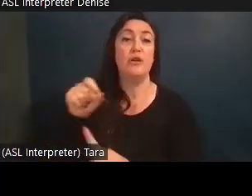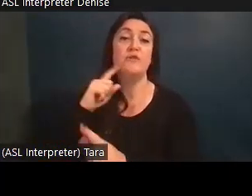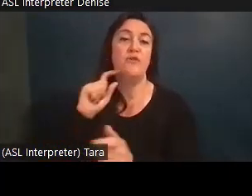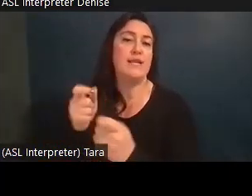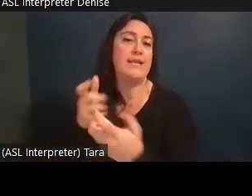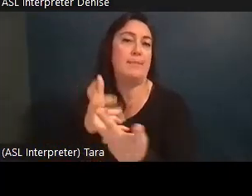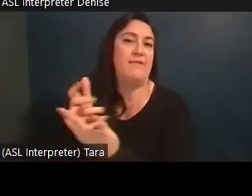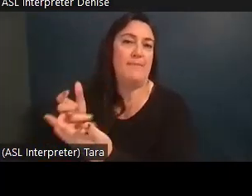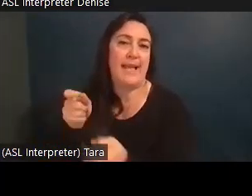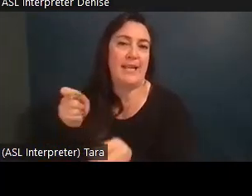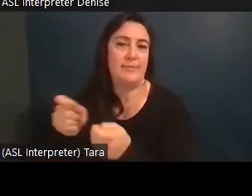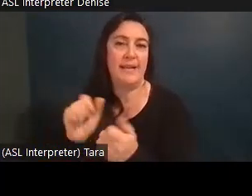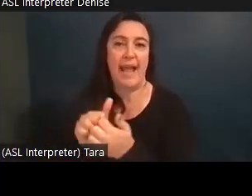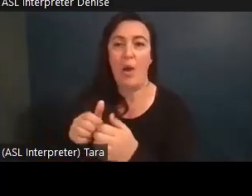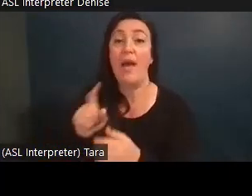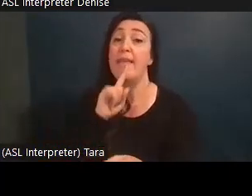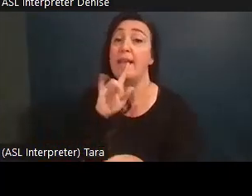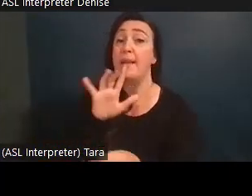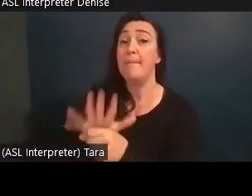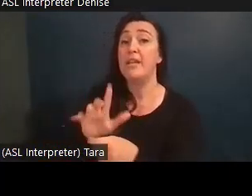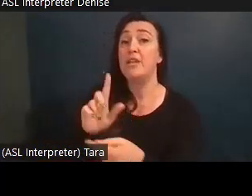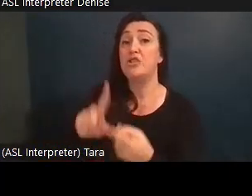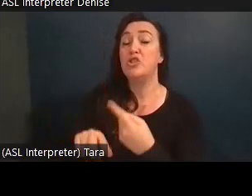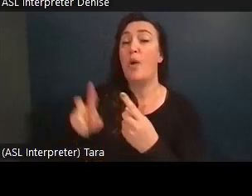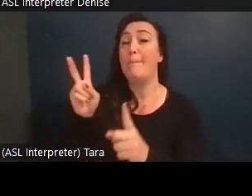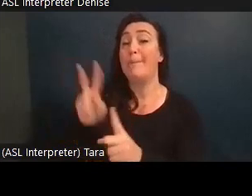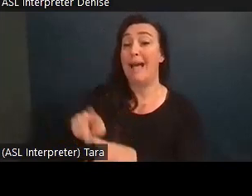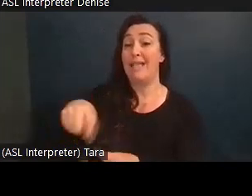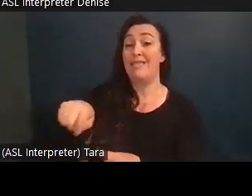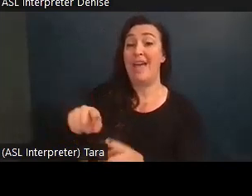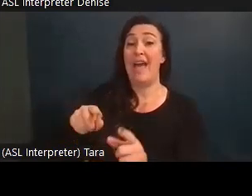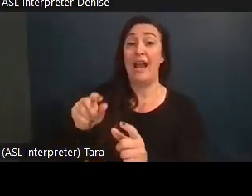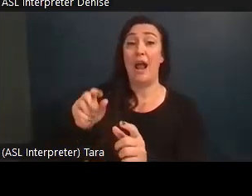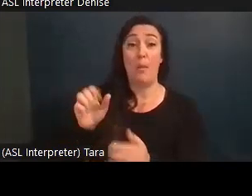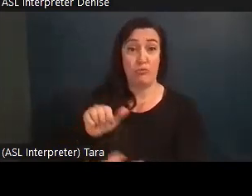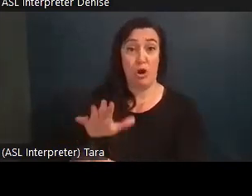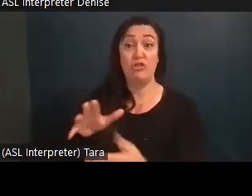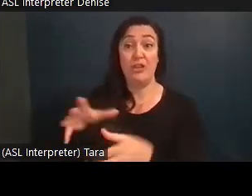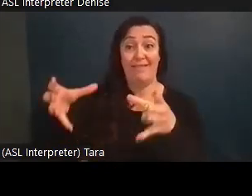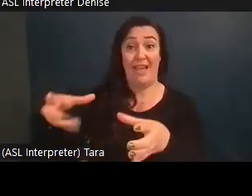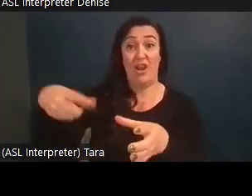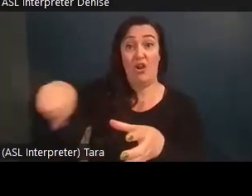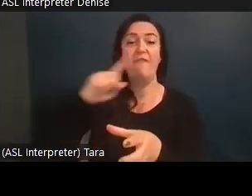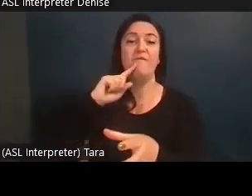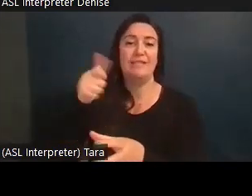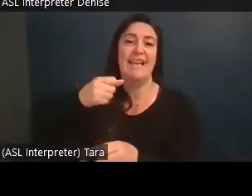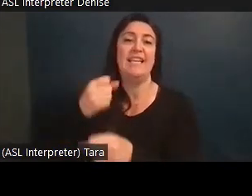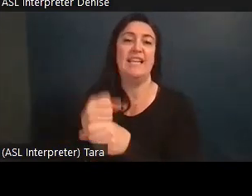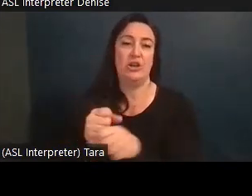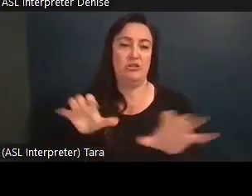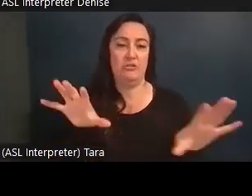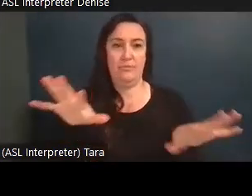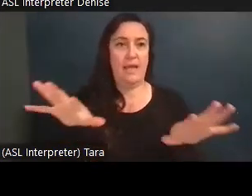And they committed to apply that approach for 10 years and monitored the learning and the decision making.